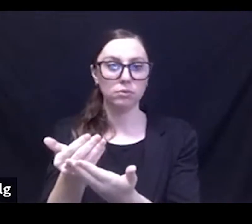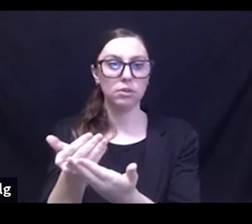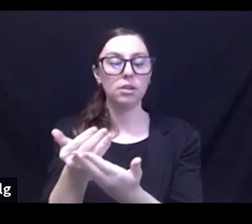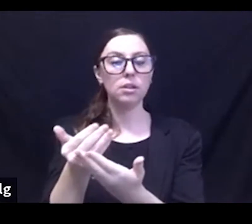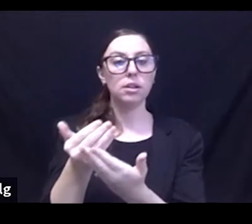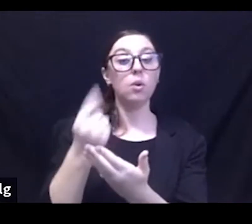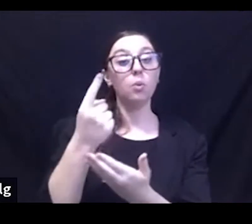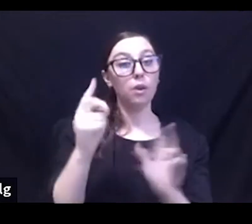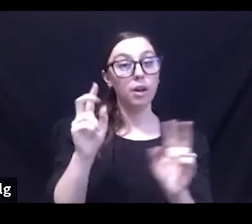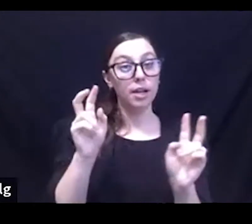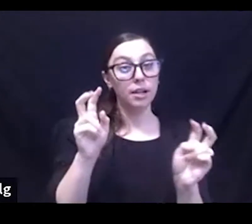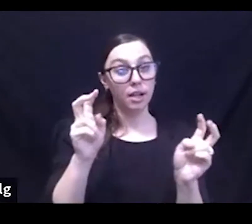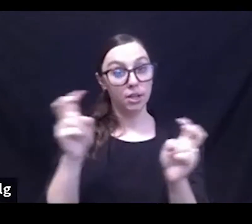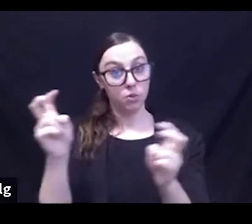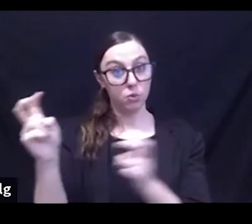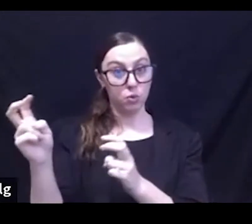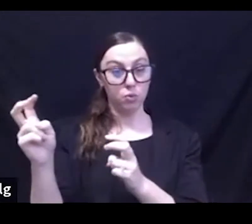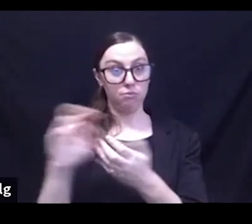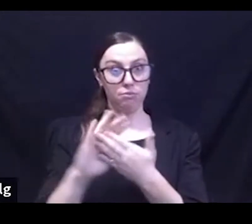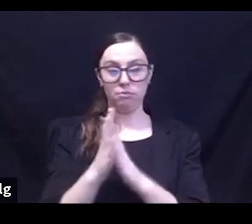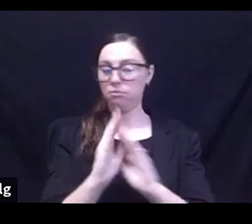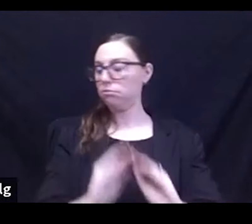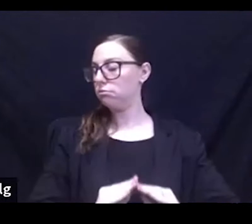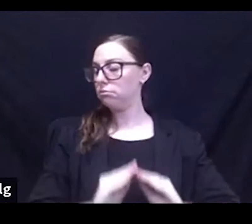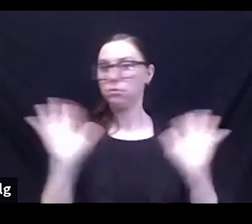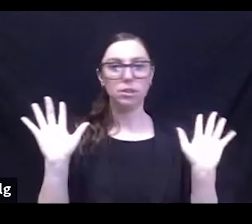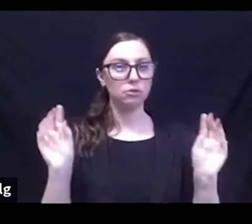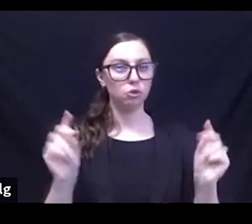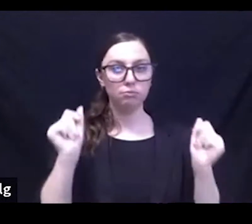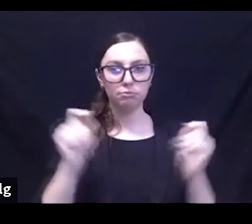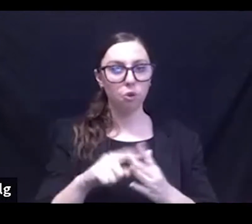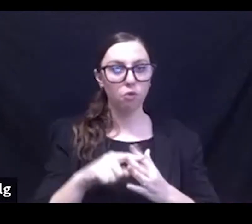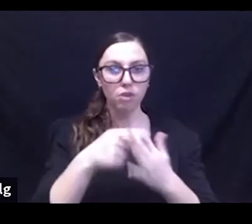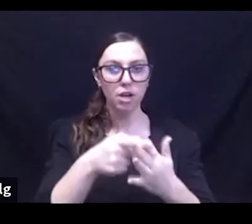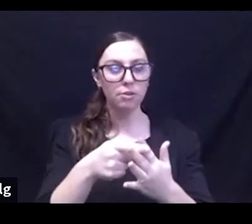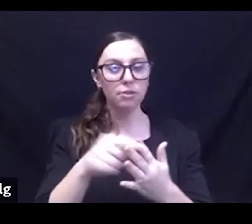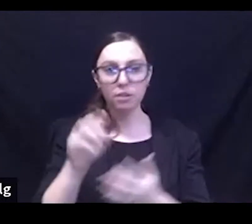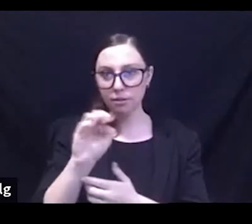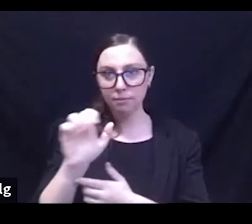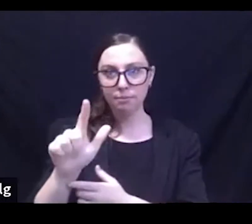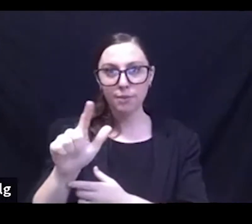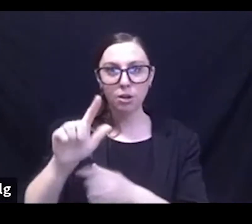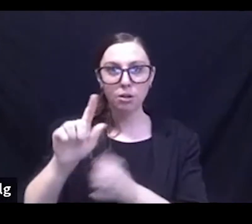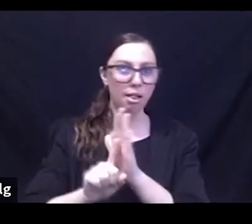One of the issues that became abundantly clear right off the bat was that Michael, who is a very tall individual -- he's just